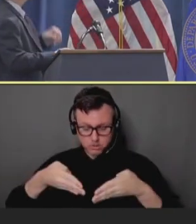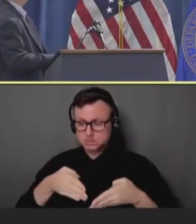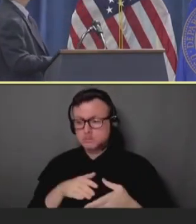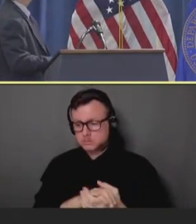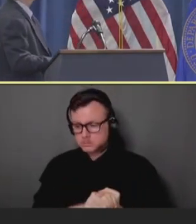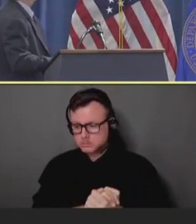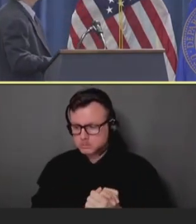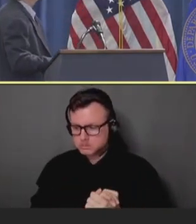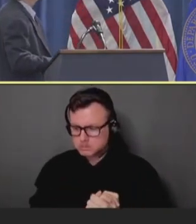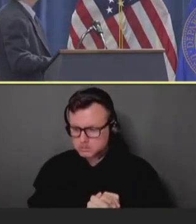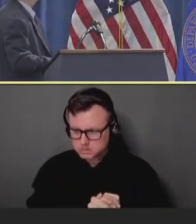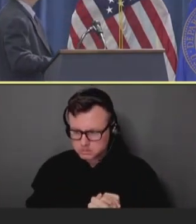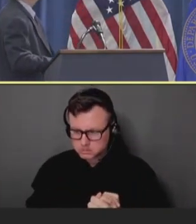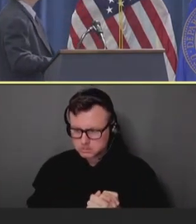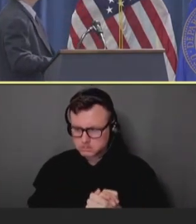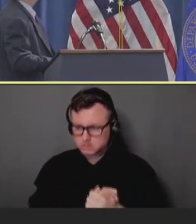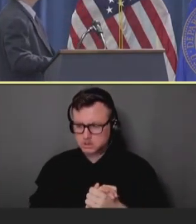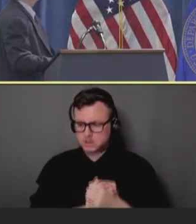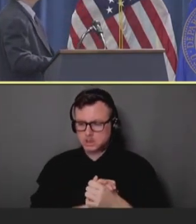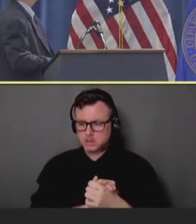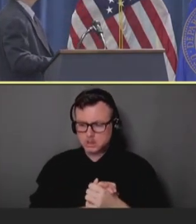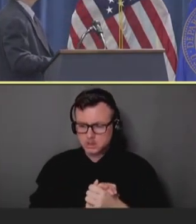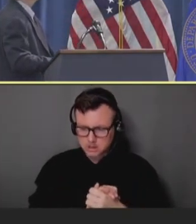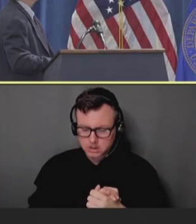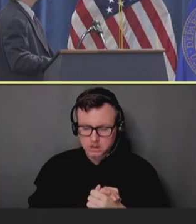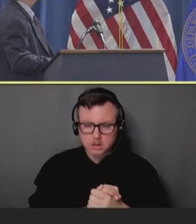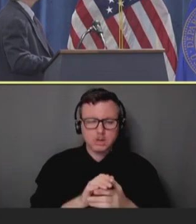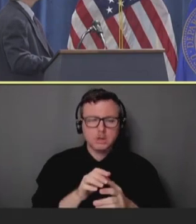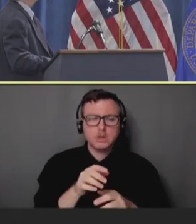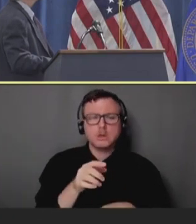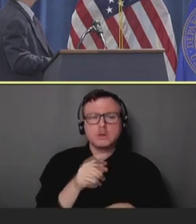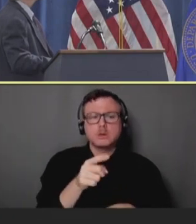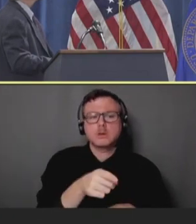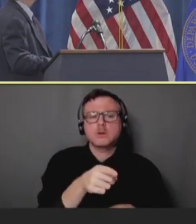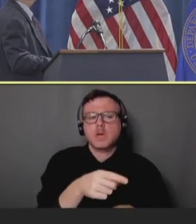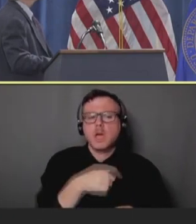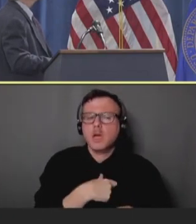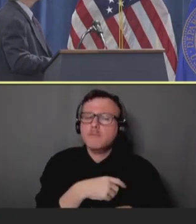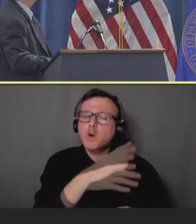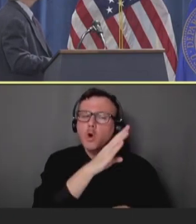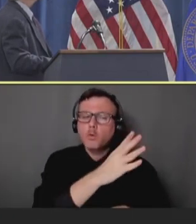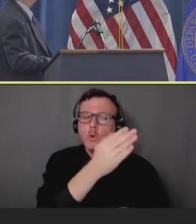If you look at this, you can see it says more than 4 in 10 parents of children under five,